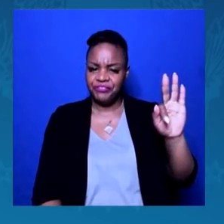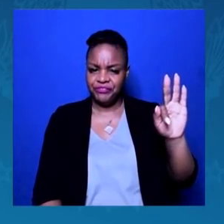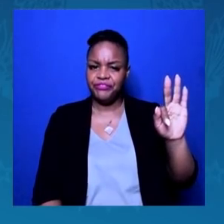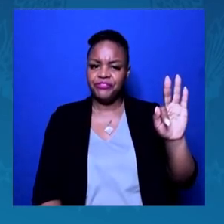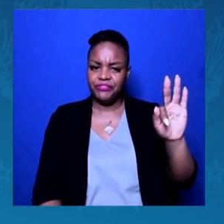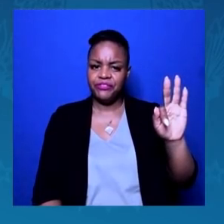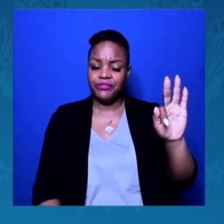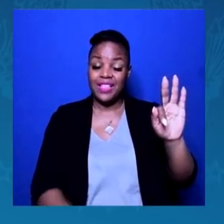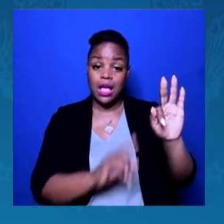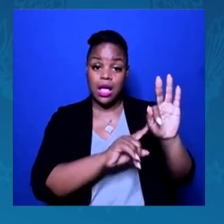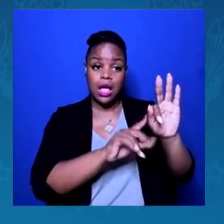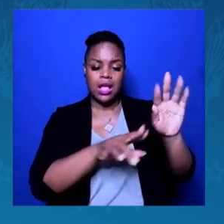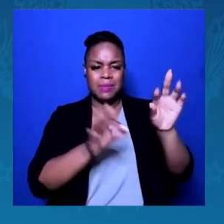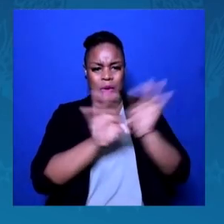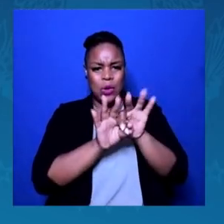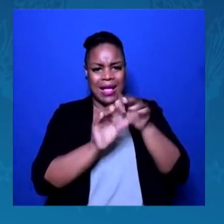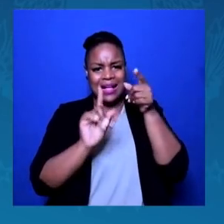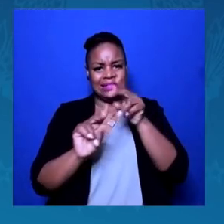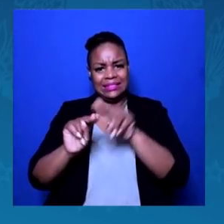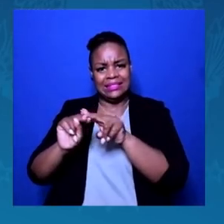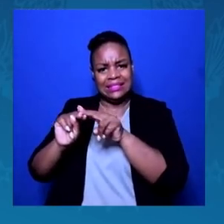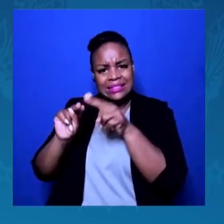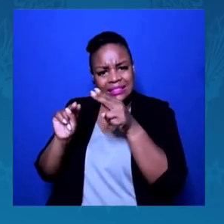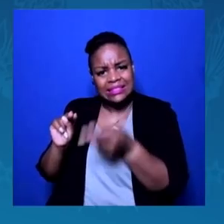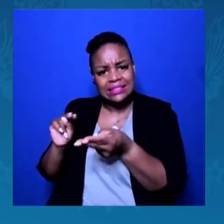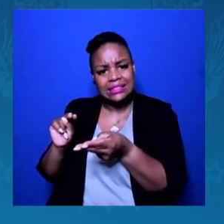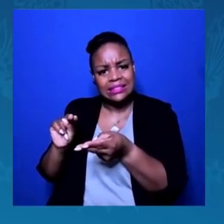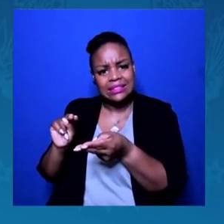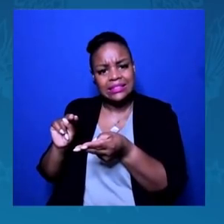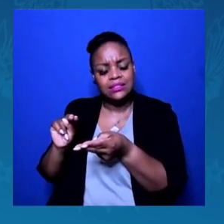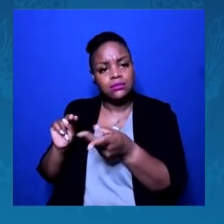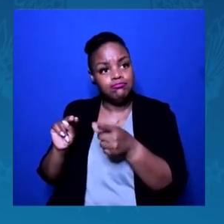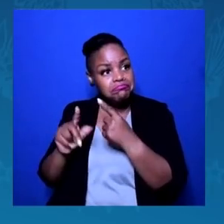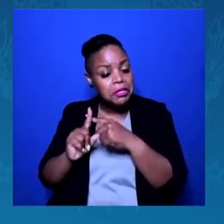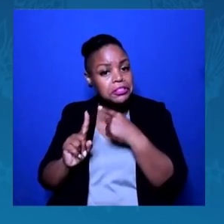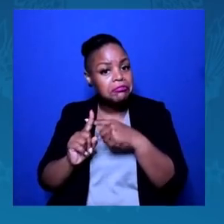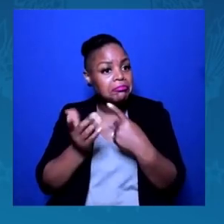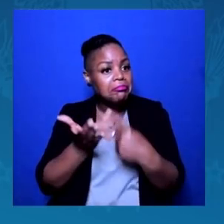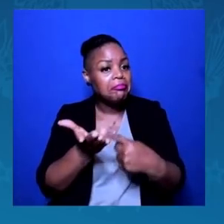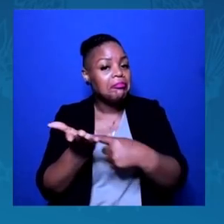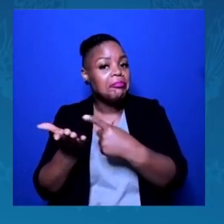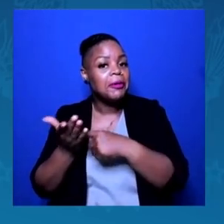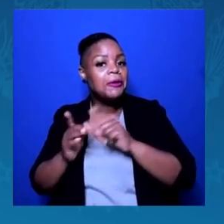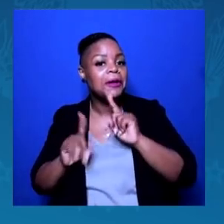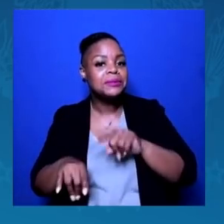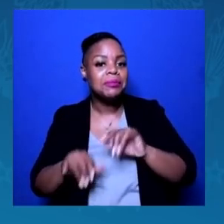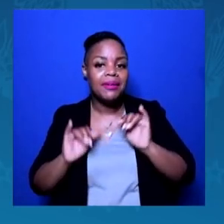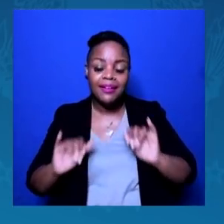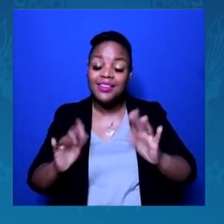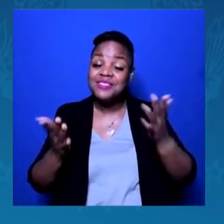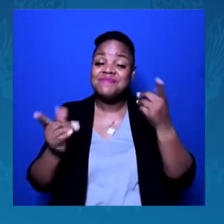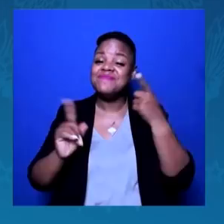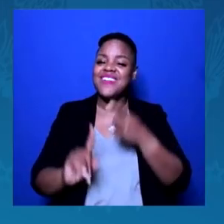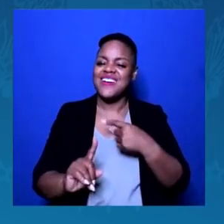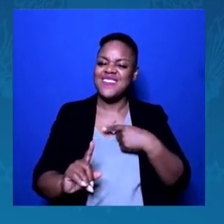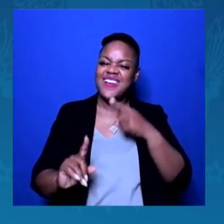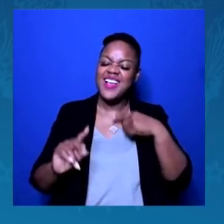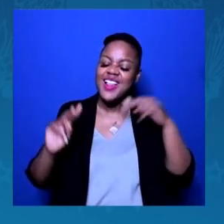And we're looking forward to following up on that conversation. We also launched initiatives that will help Vietnam transition